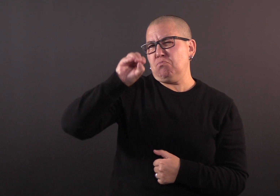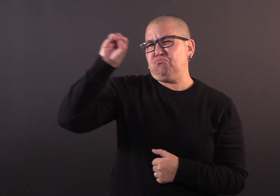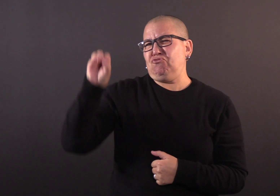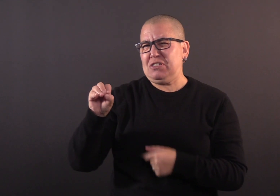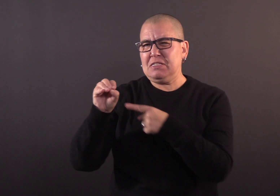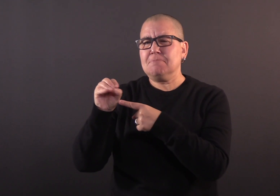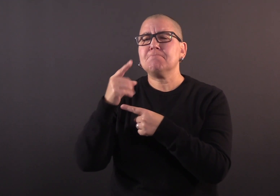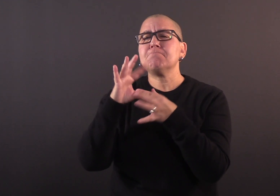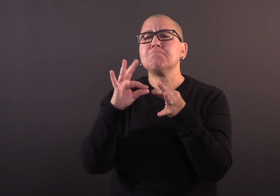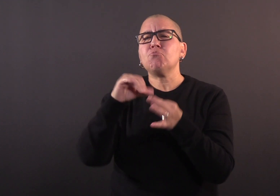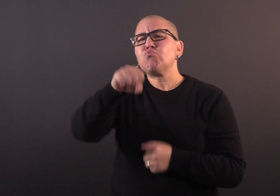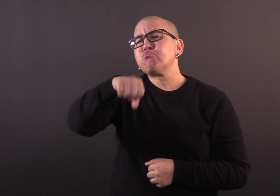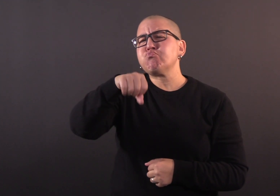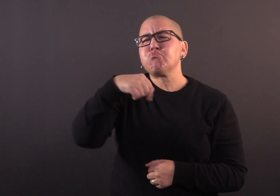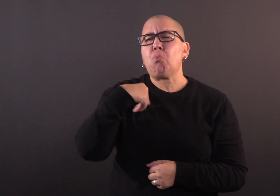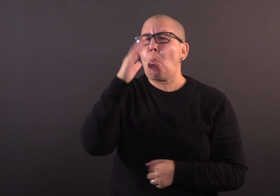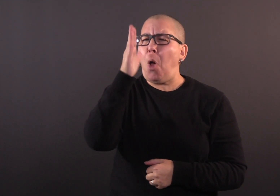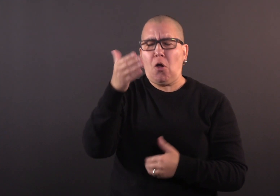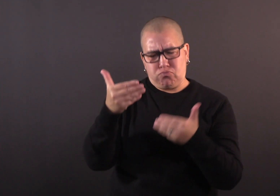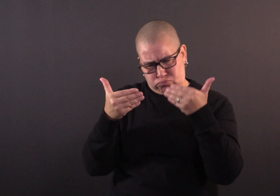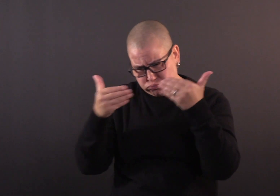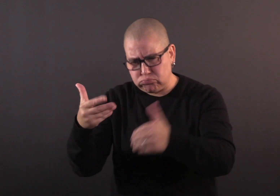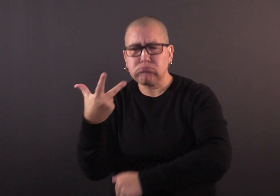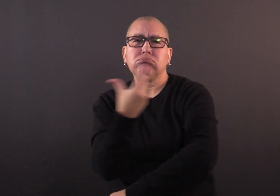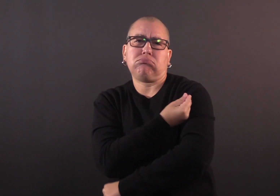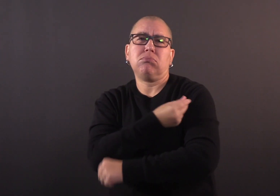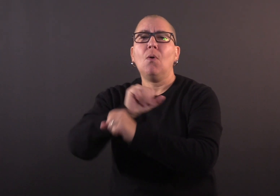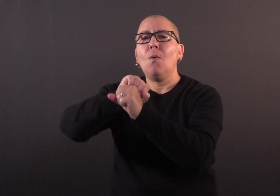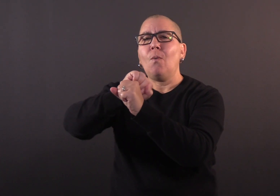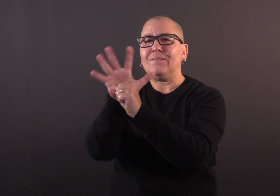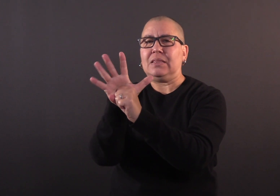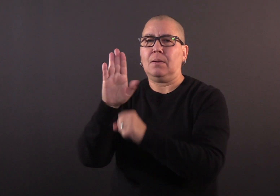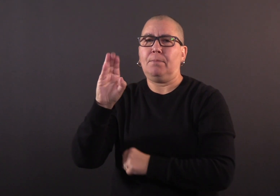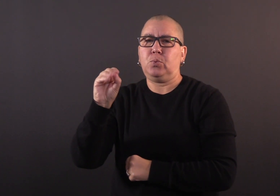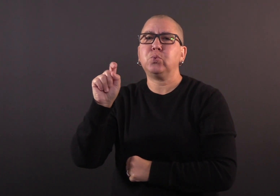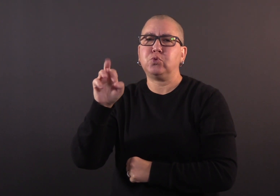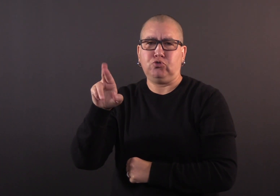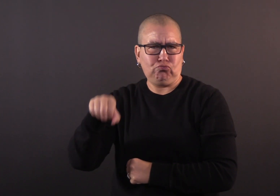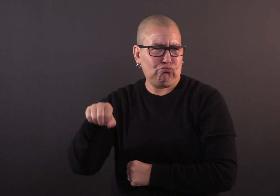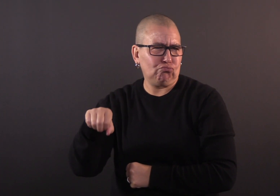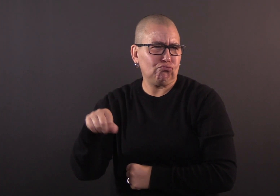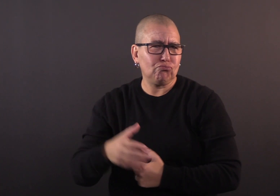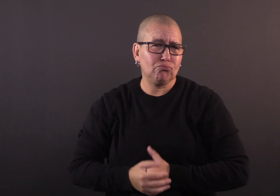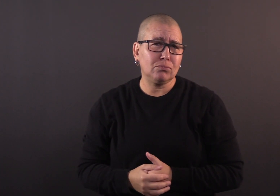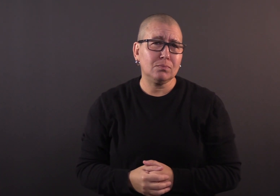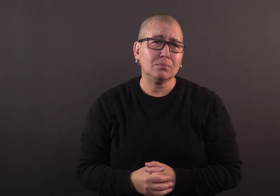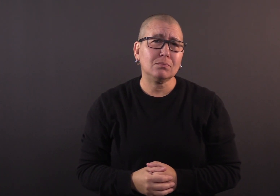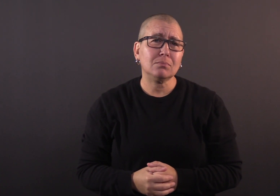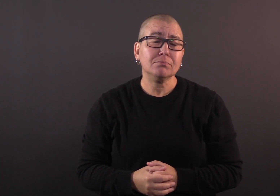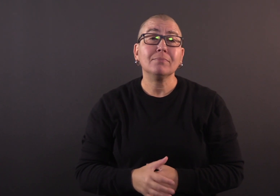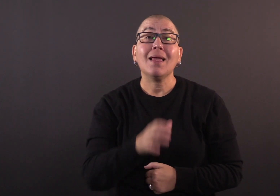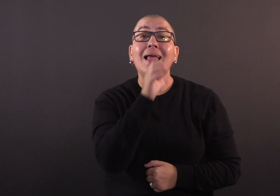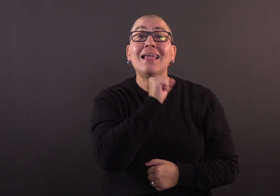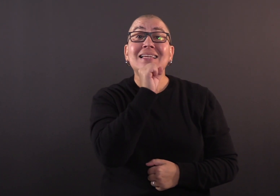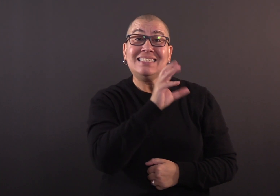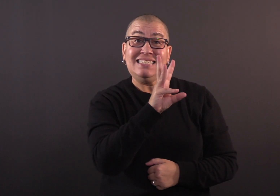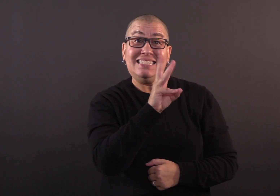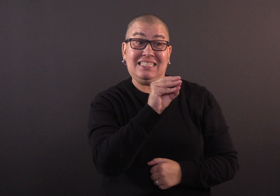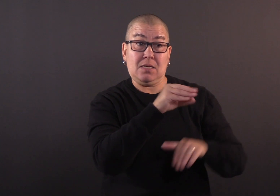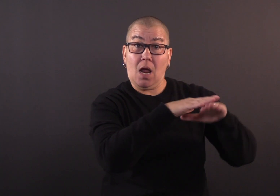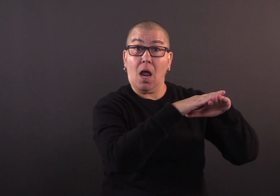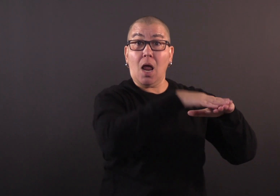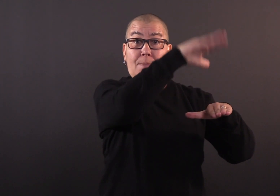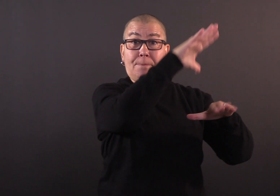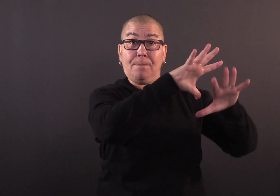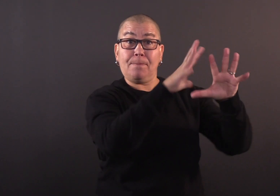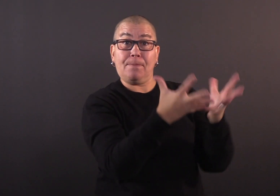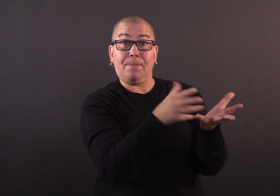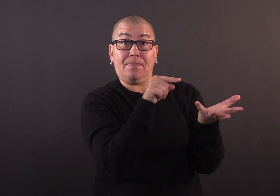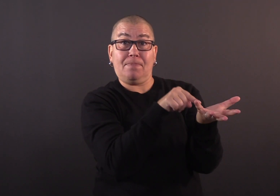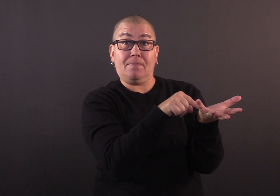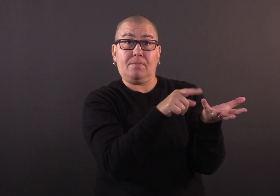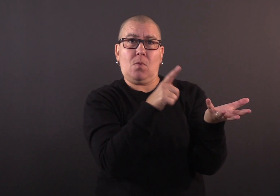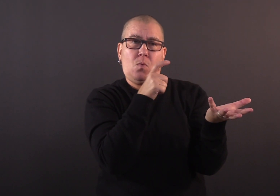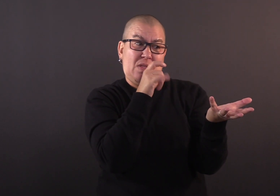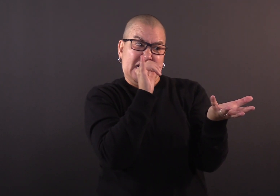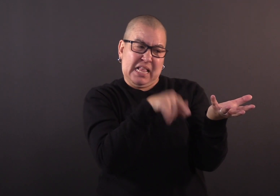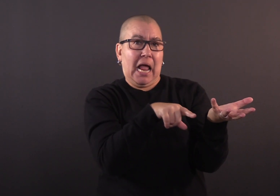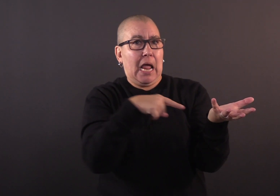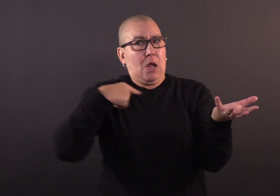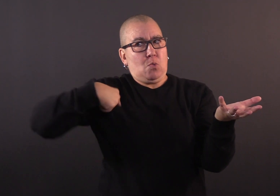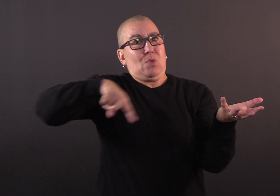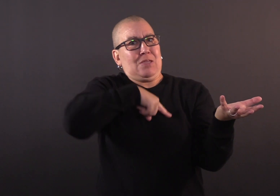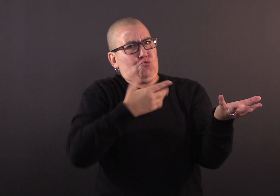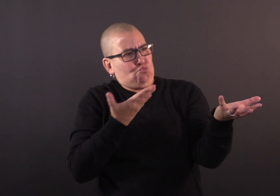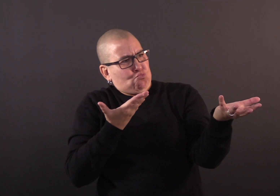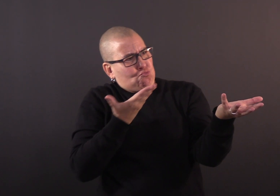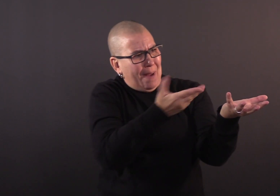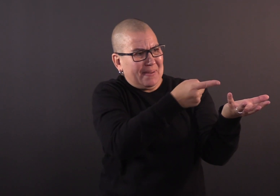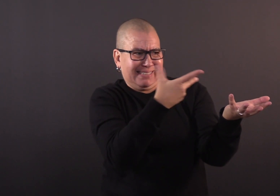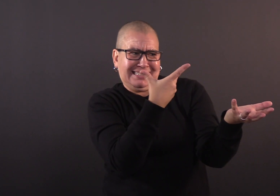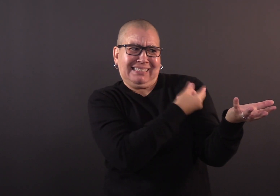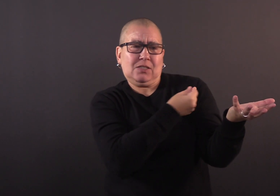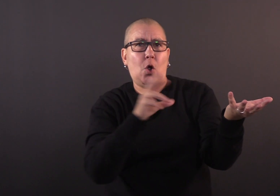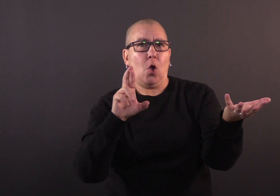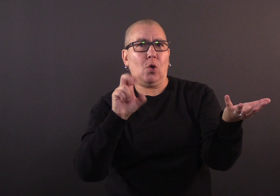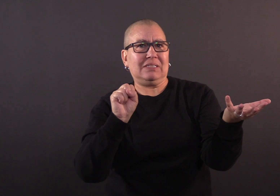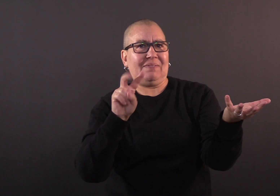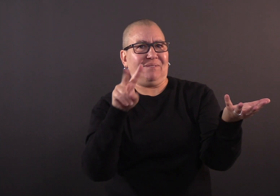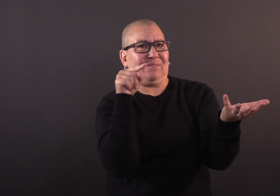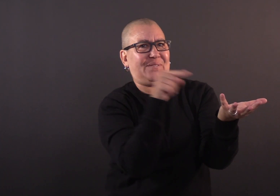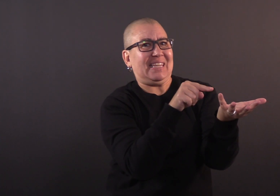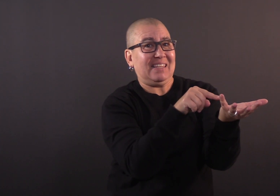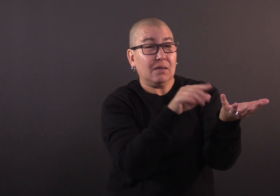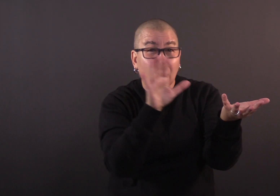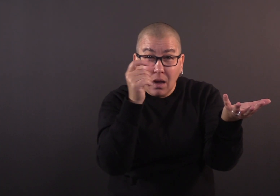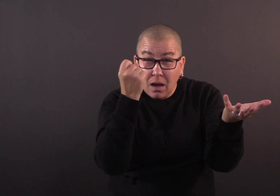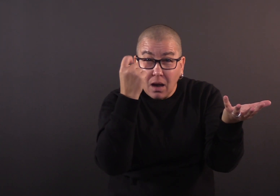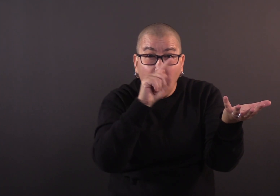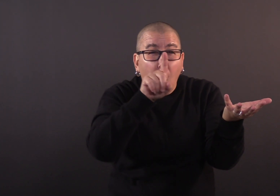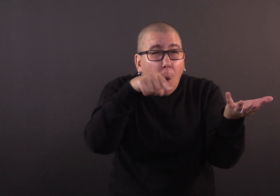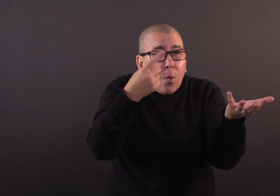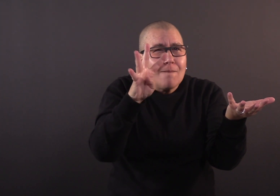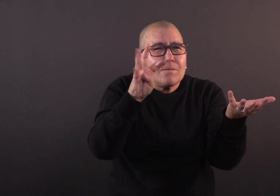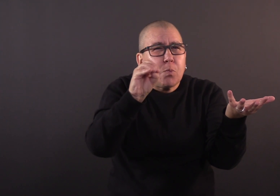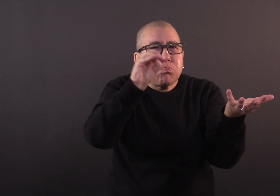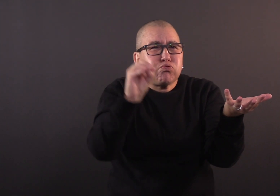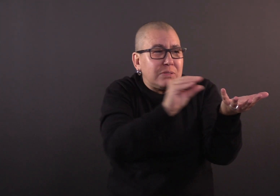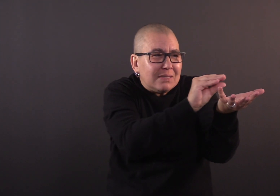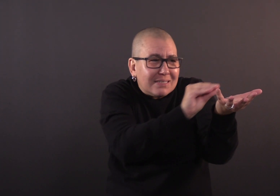older for whom the RSV shot is recommended, only 40 percent said they plan to get it.